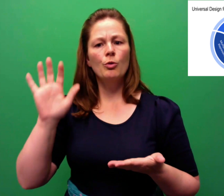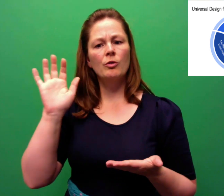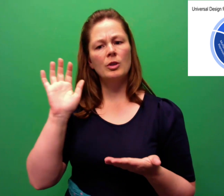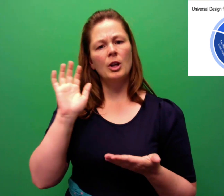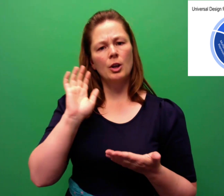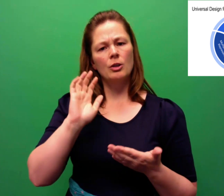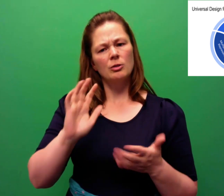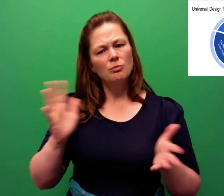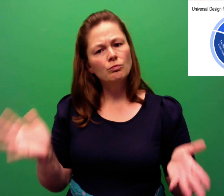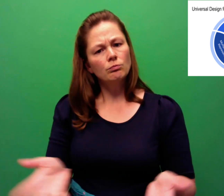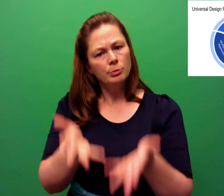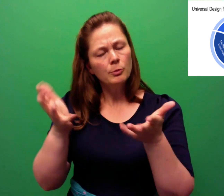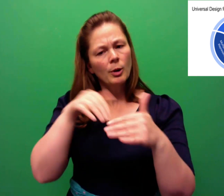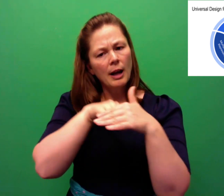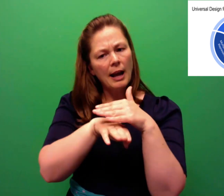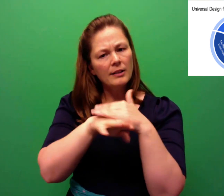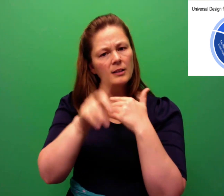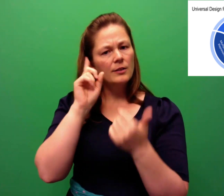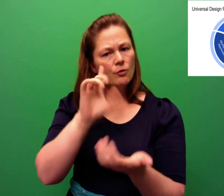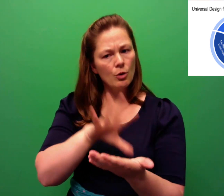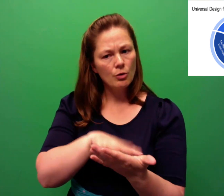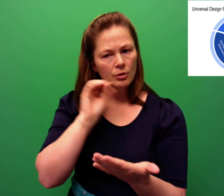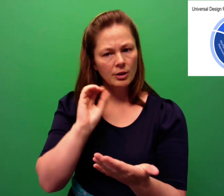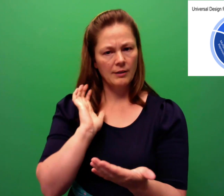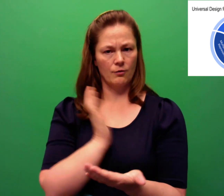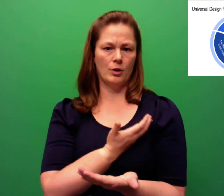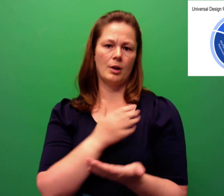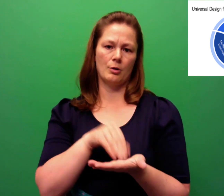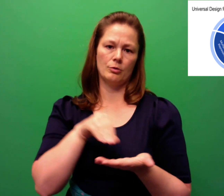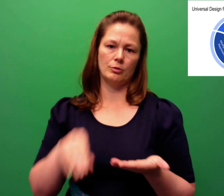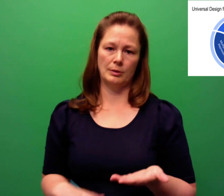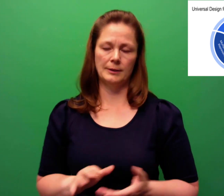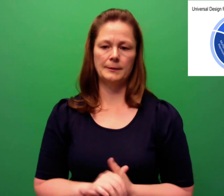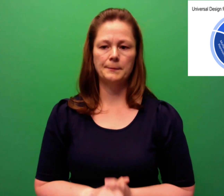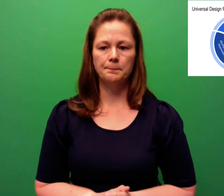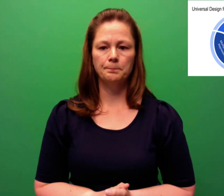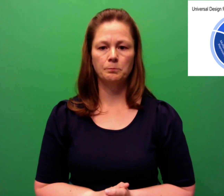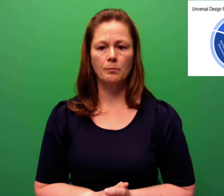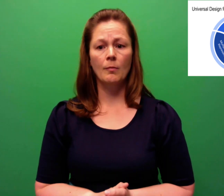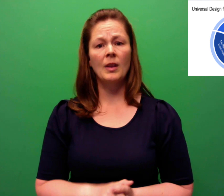These barriers need to be removed in order to promote access to learning for